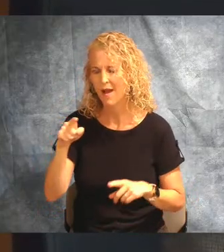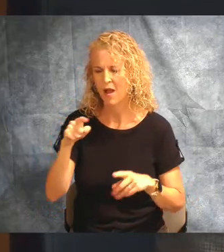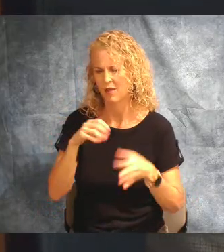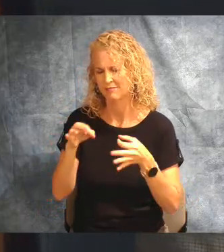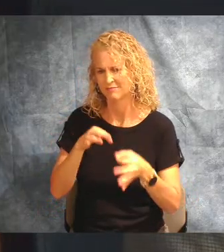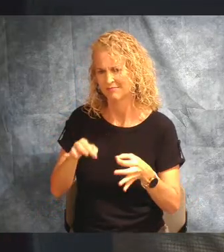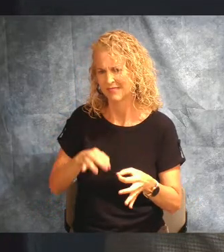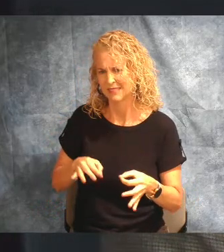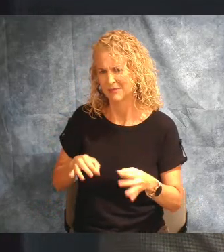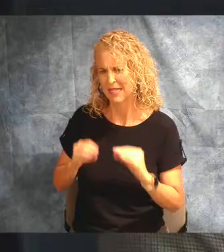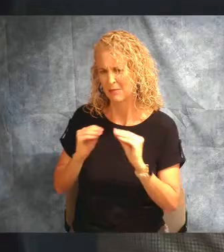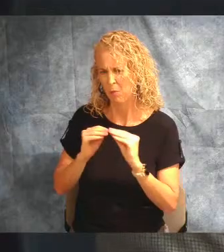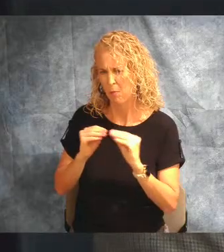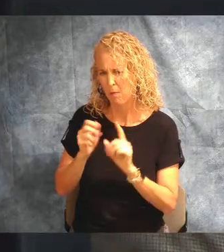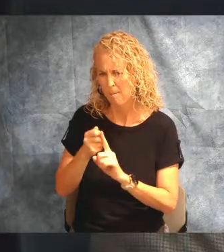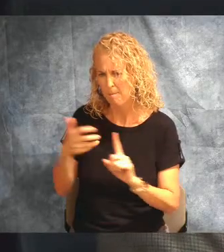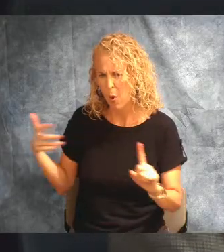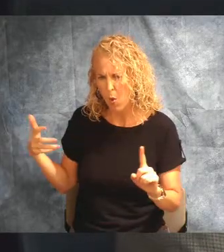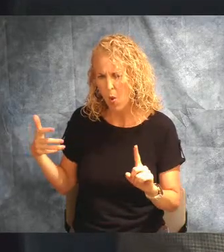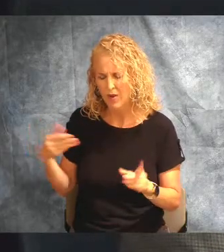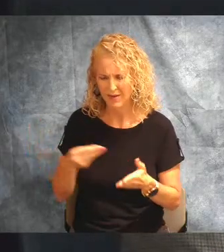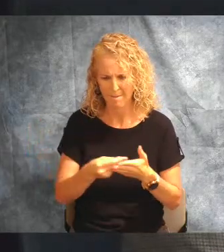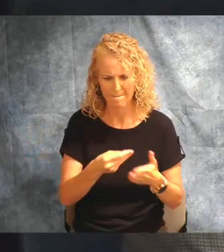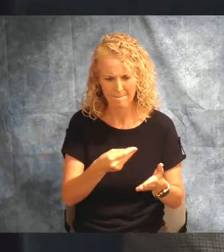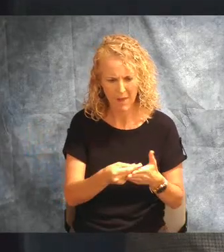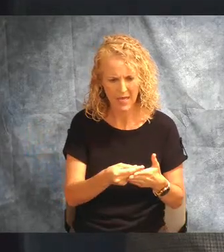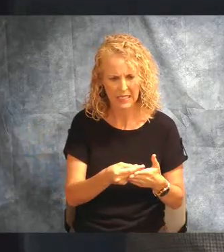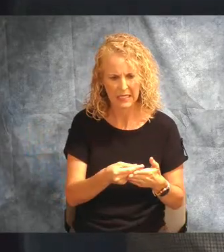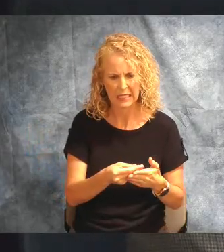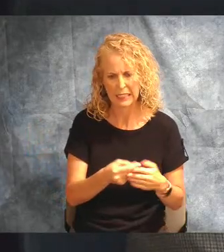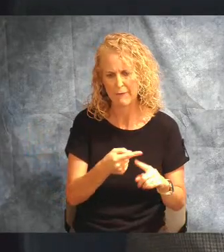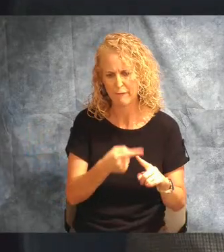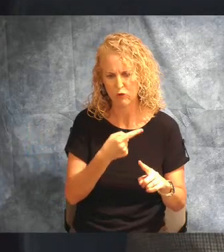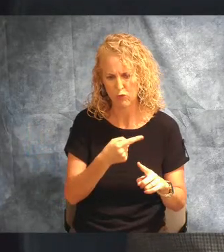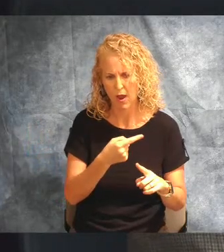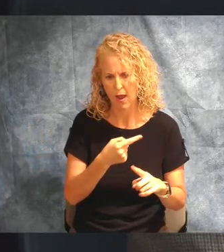on it's it's a transfer of appropriations within the housing opportunities made equal